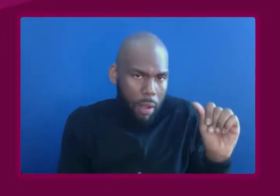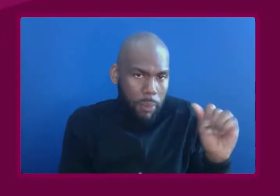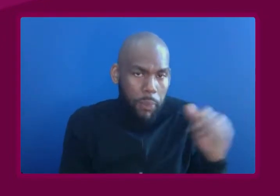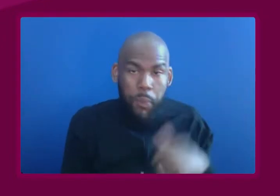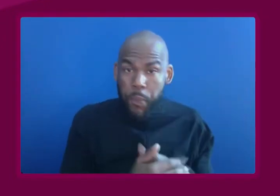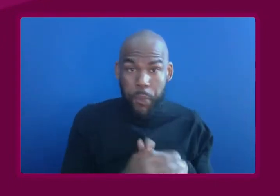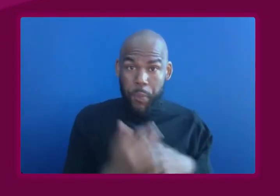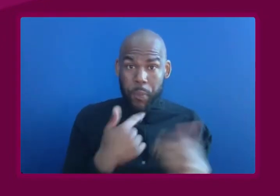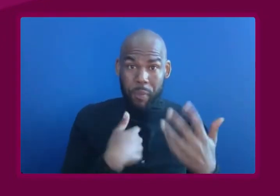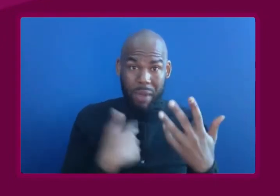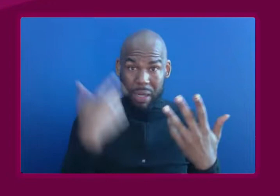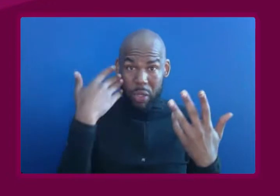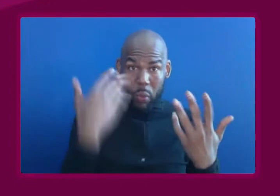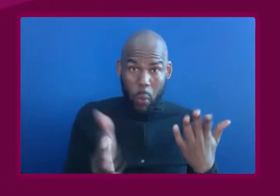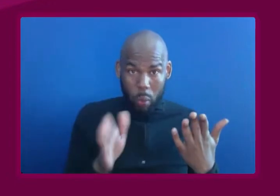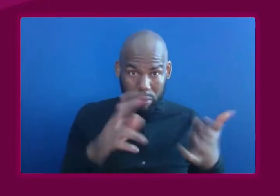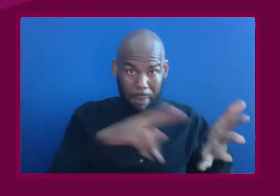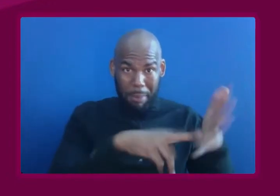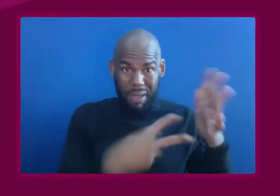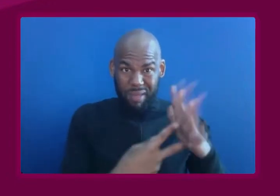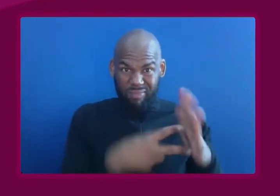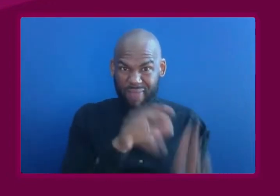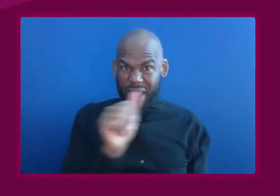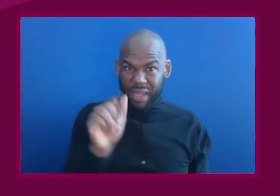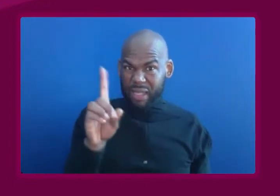I didn't necessarily know what that meant.